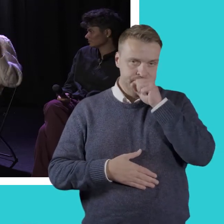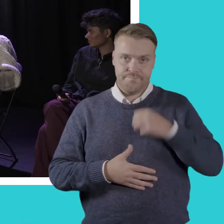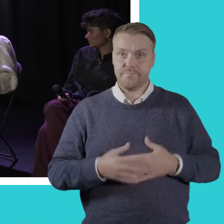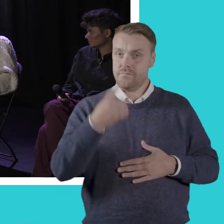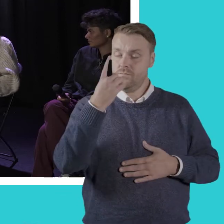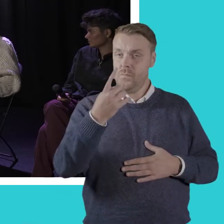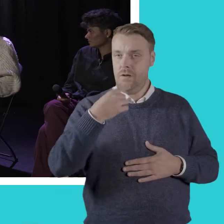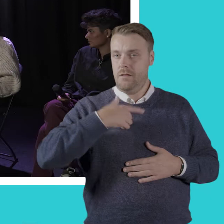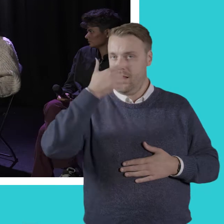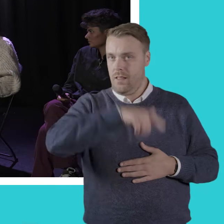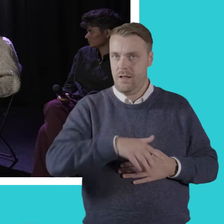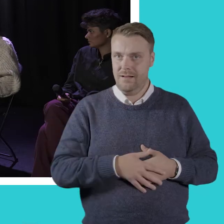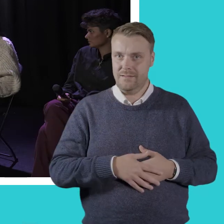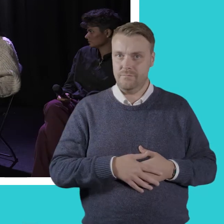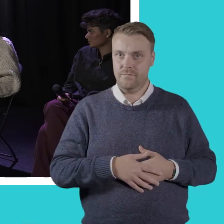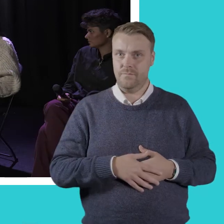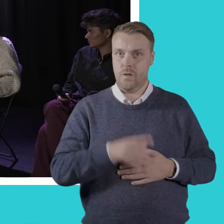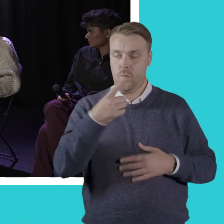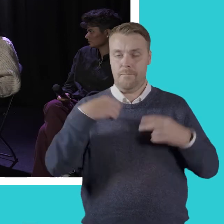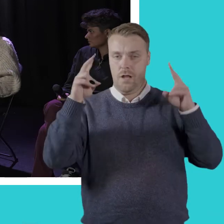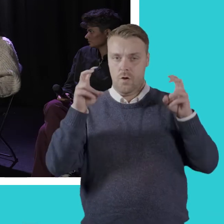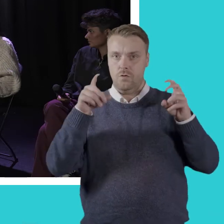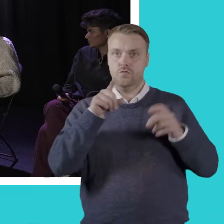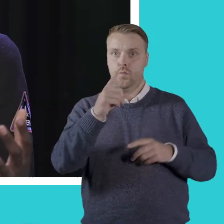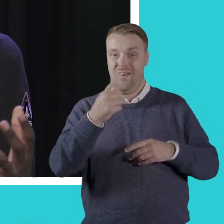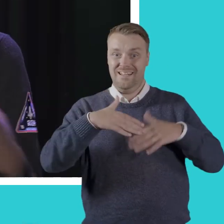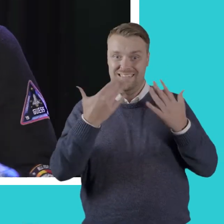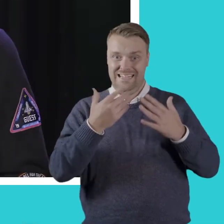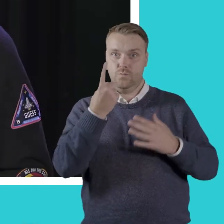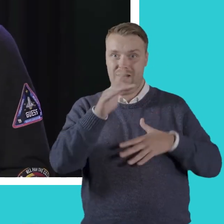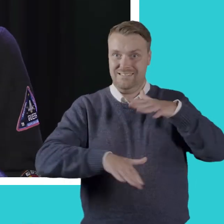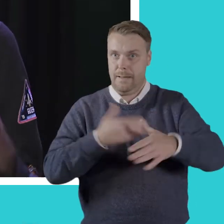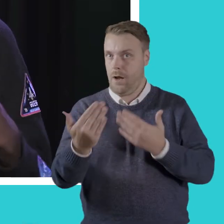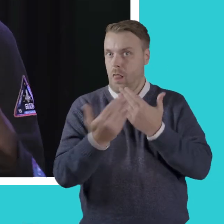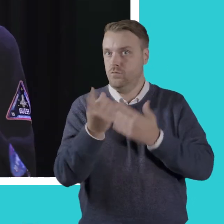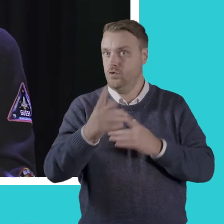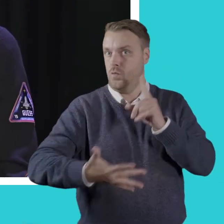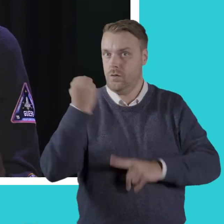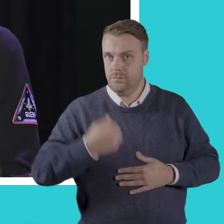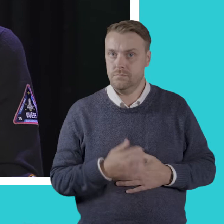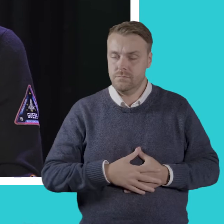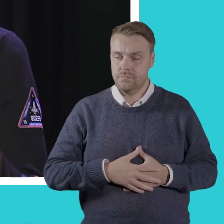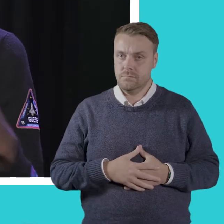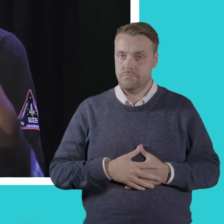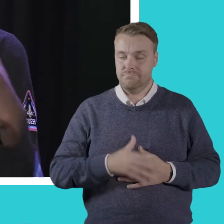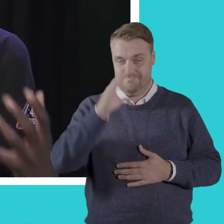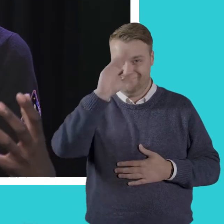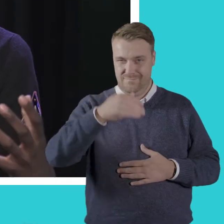quotes or every day should be seen as a step closer to wherever you want to be in life. And for me personally I'm going to tell you the truth in school I got in trouble quite a lot.